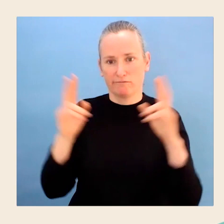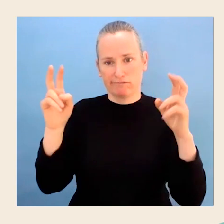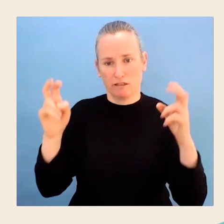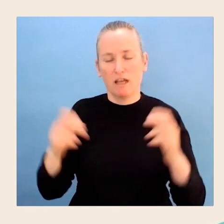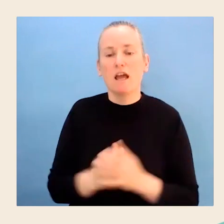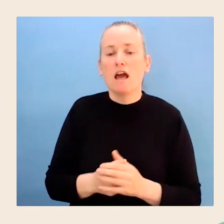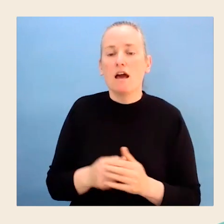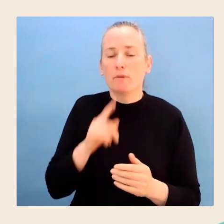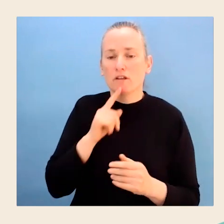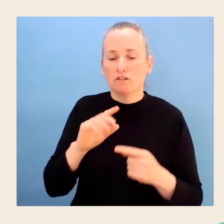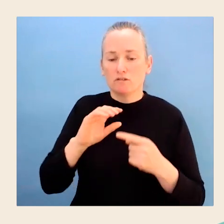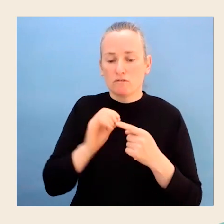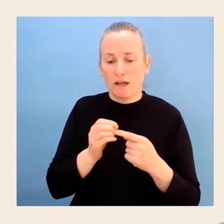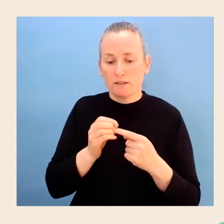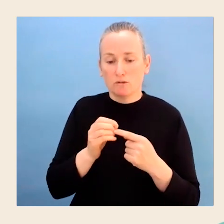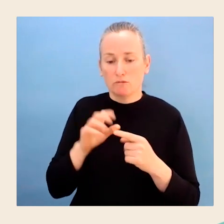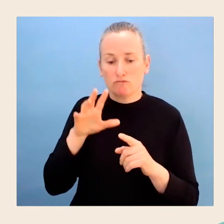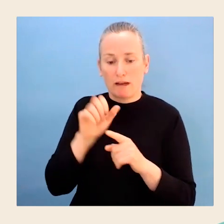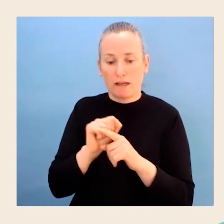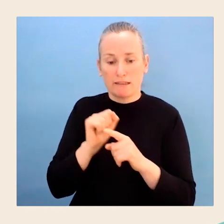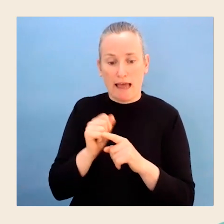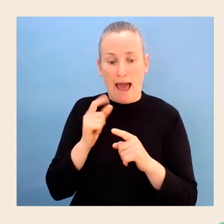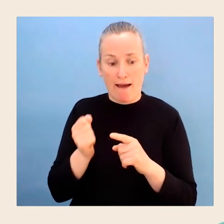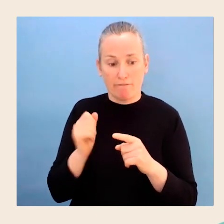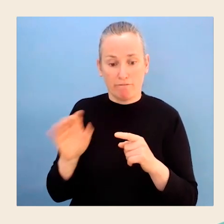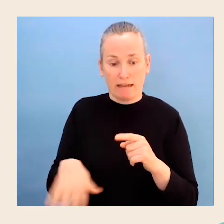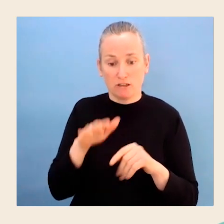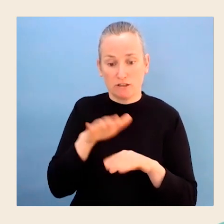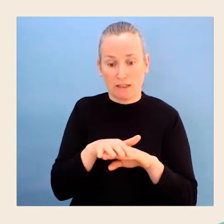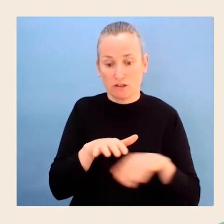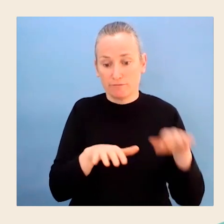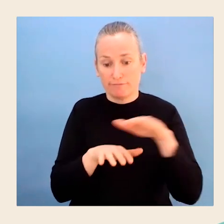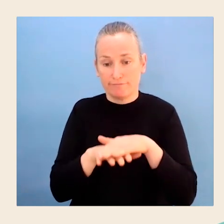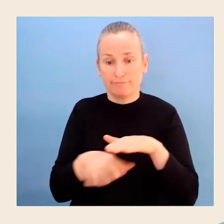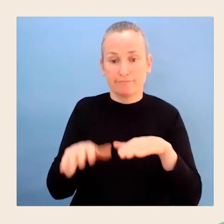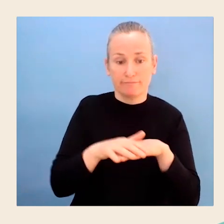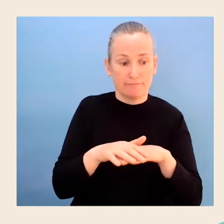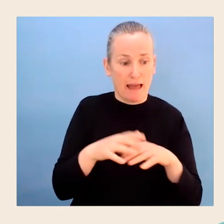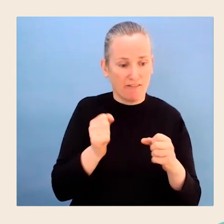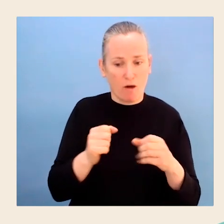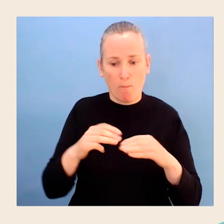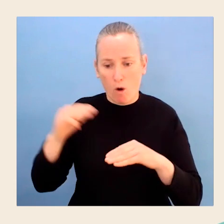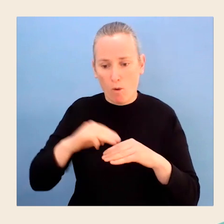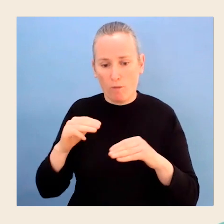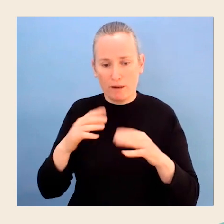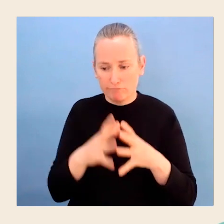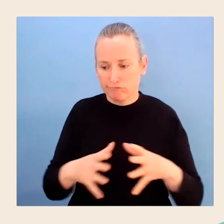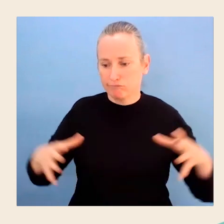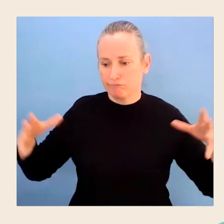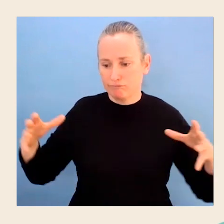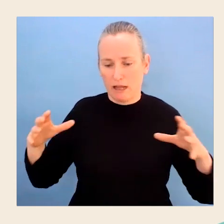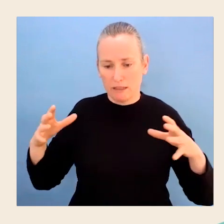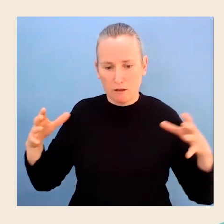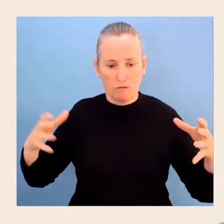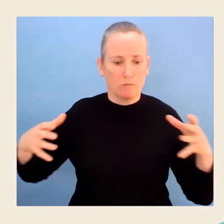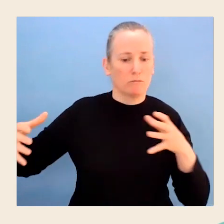more and more so that we're organising as a larger group? Or do you feel like there's a risk of individual groups' values and priorities